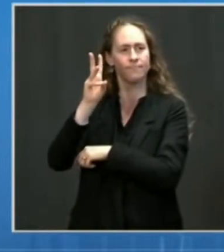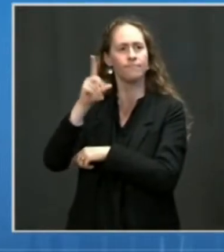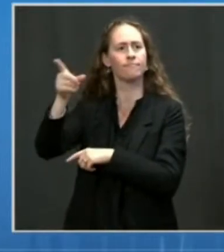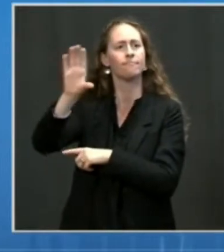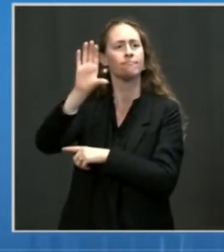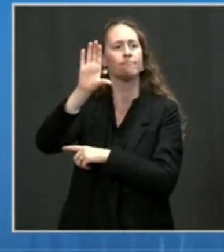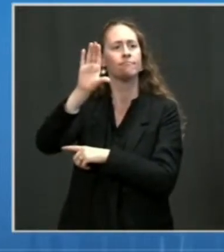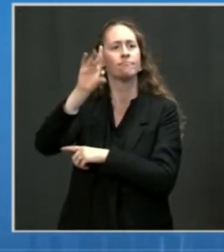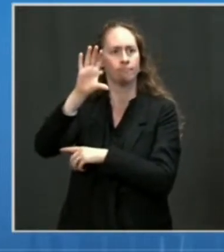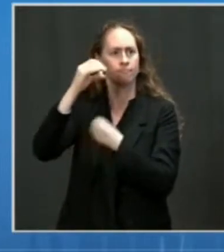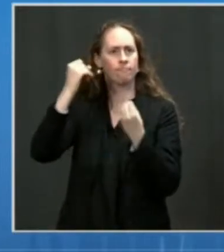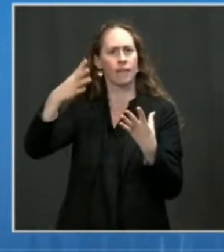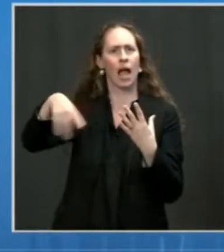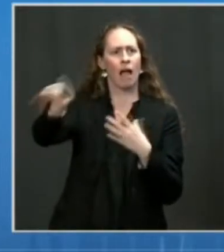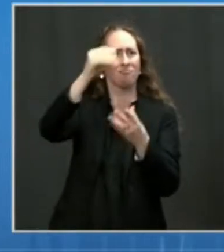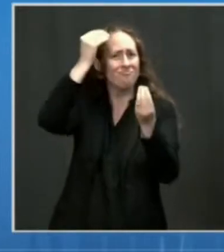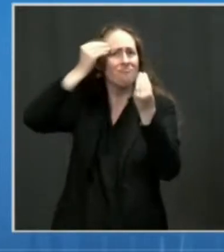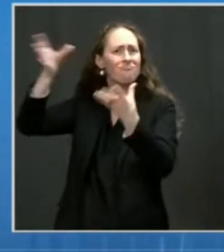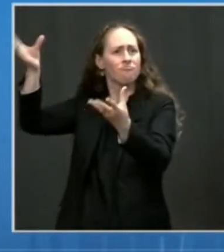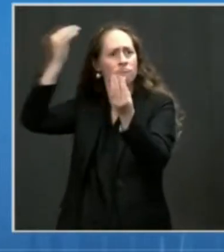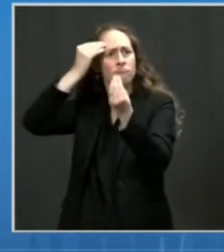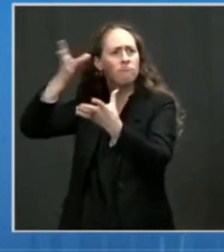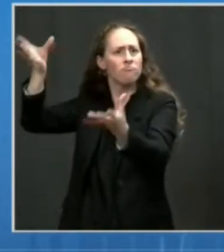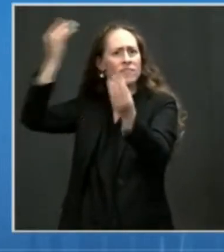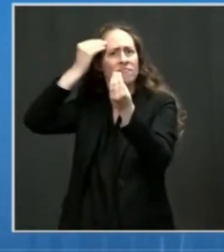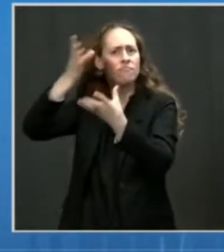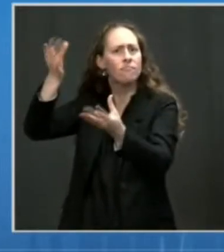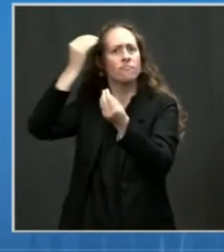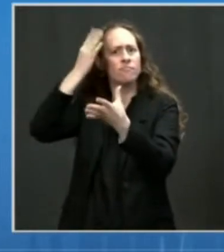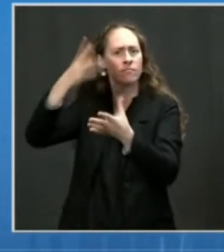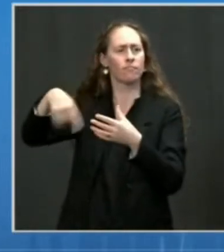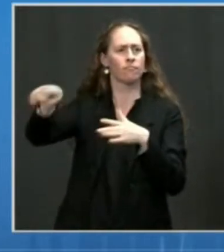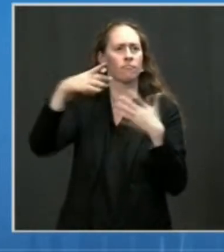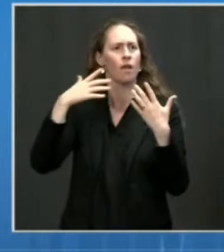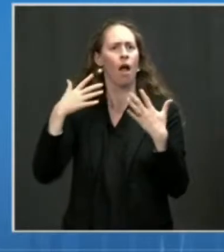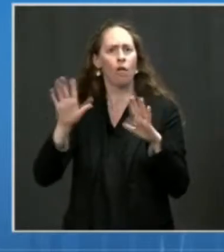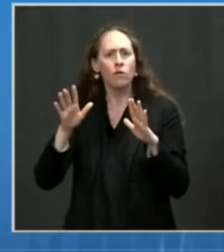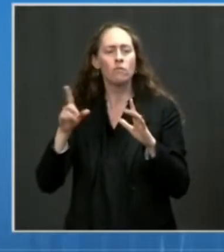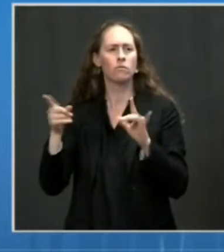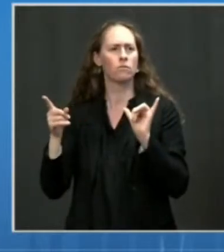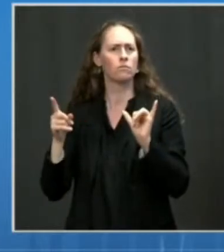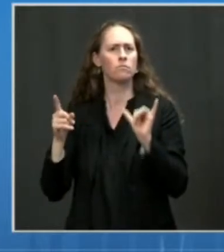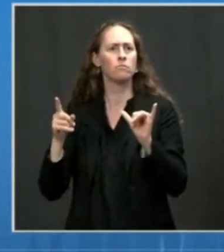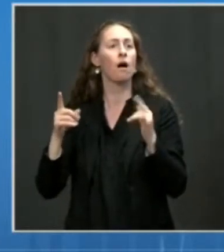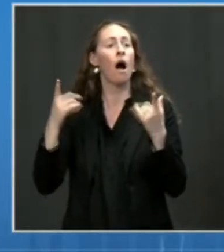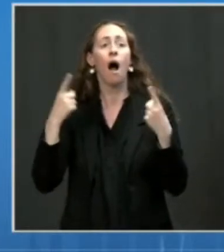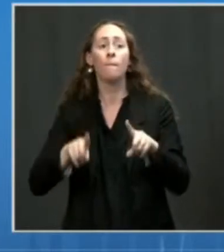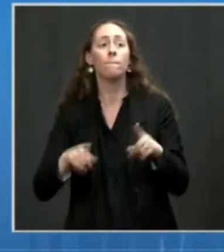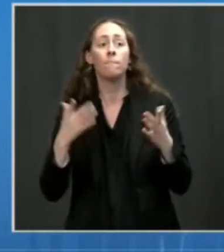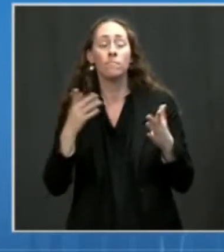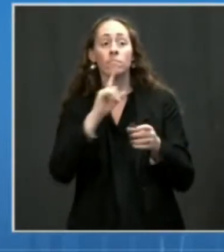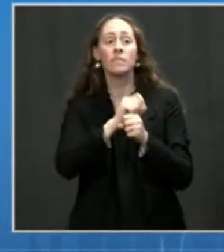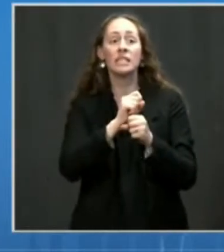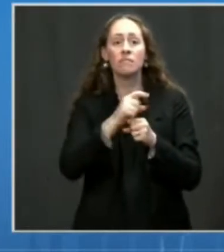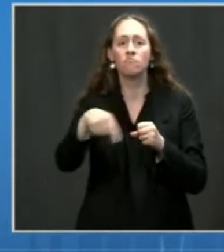THEY'RE UNUSUALLY ASYMPTOMATIC. AS OF JULY 26th, THE CDC